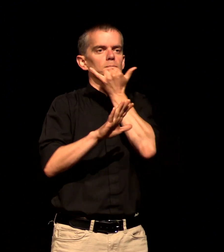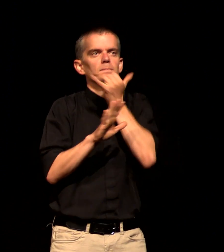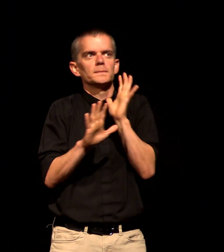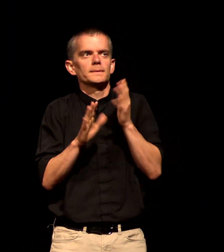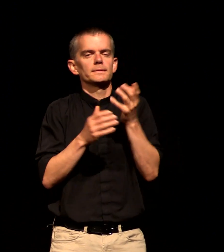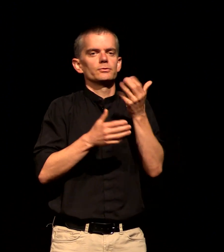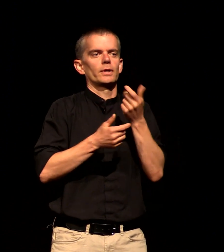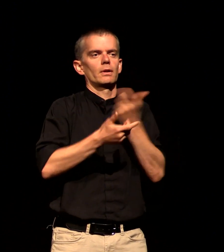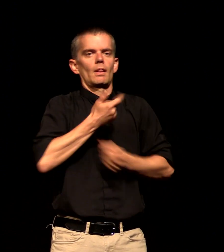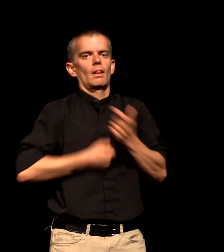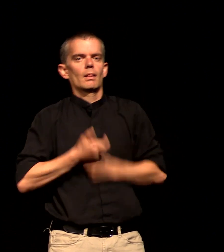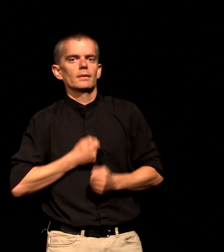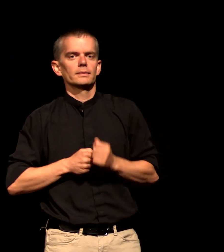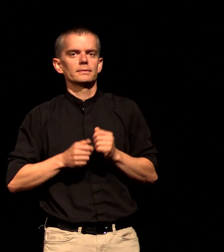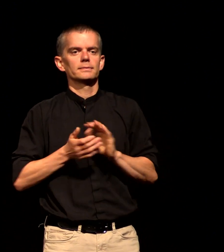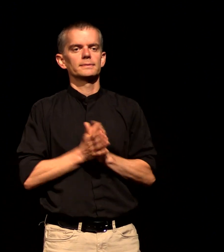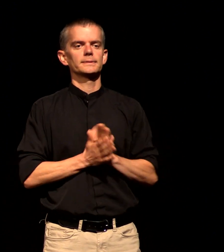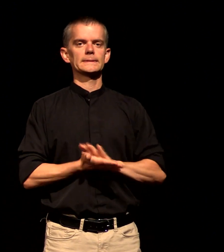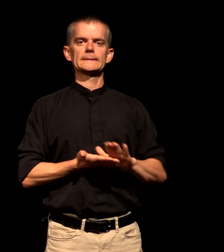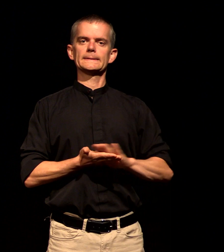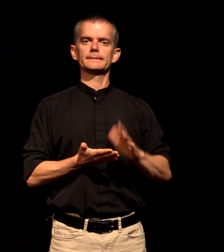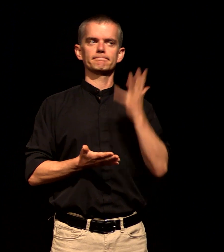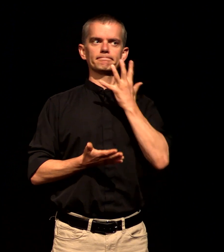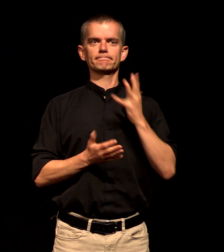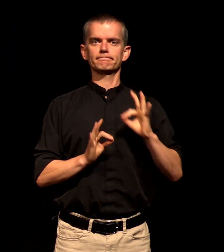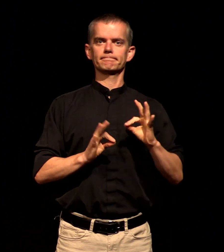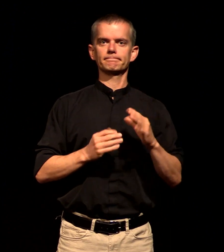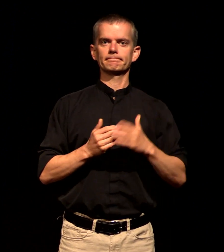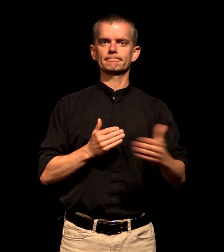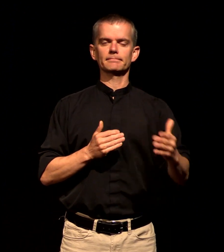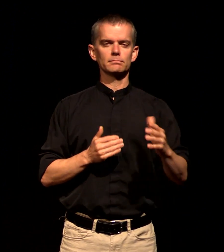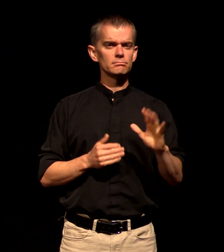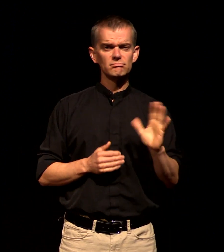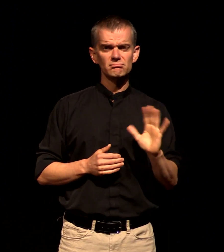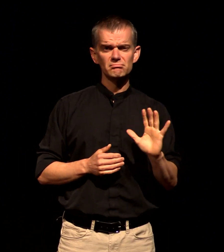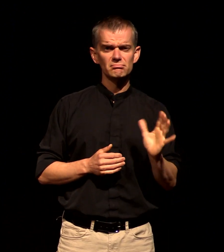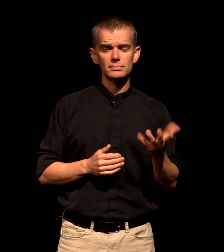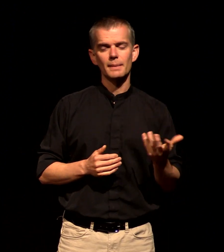Like, that's enough of this pain talk. Right? Let's move on. So